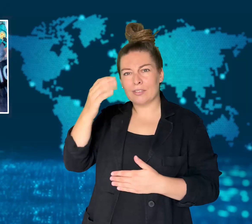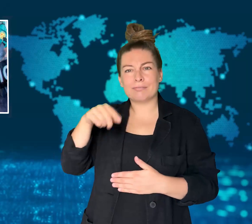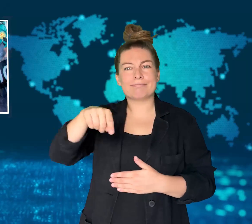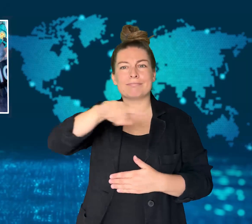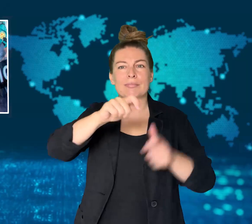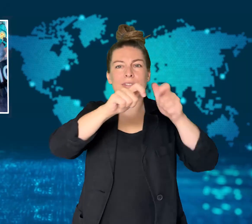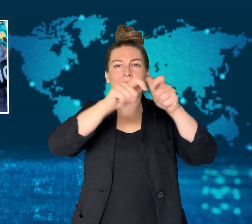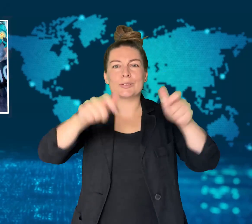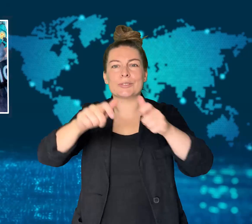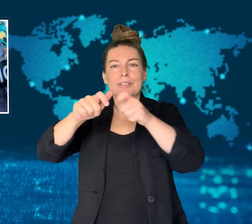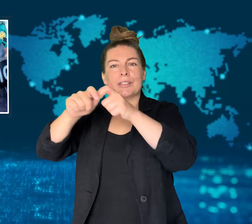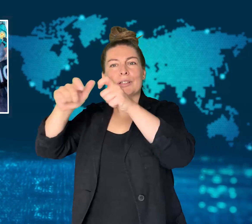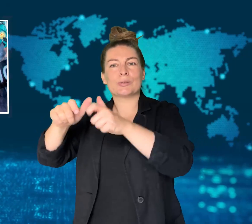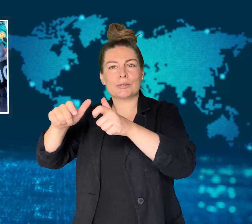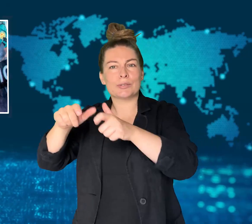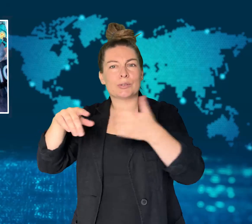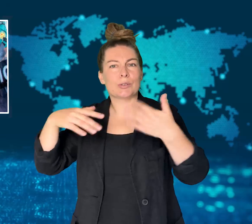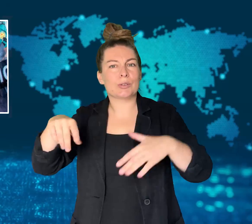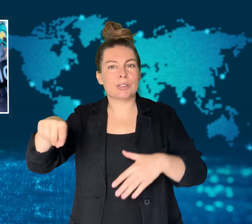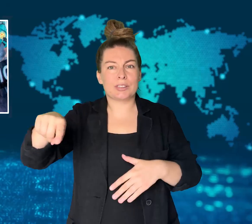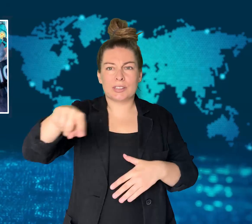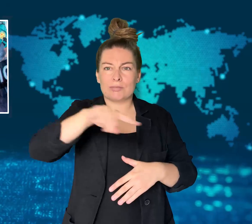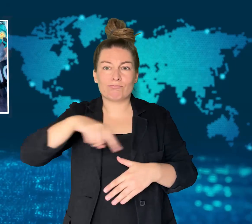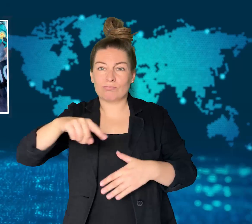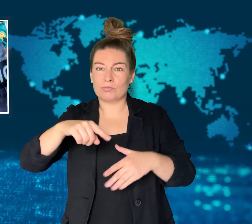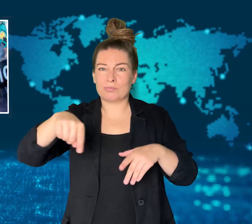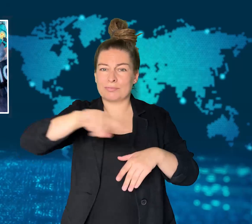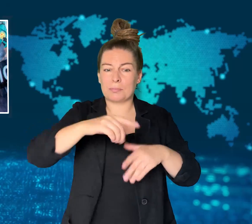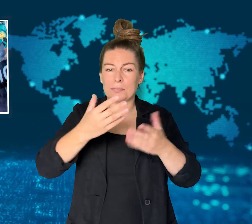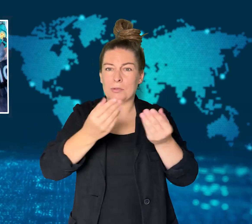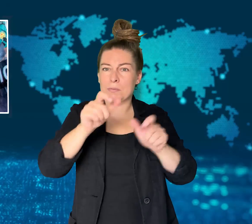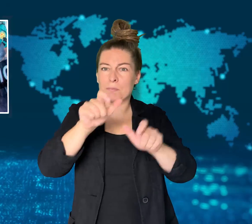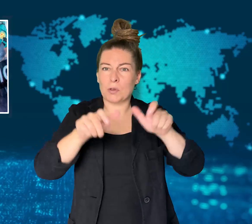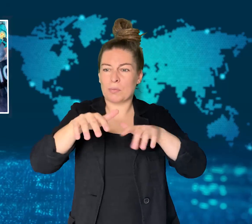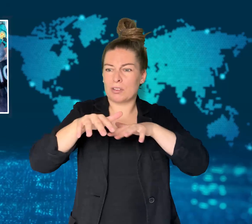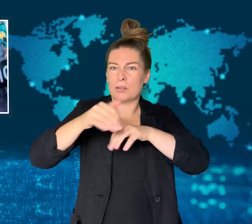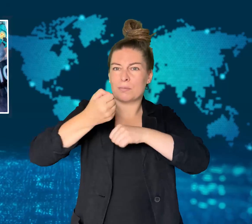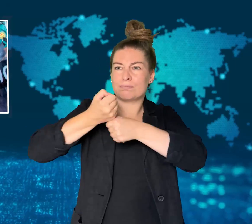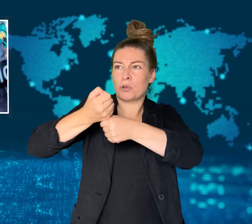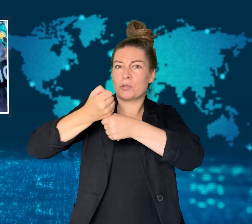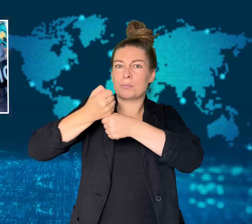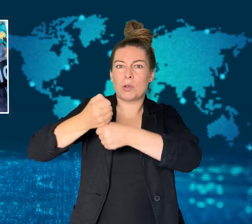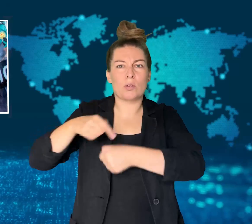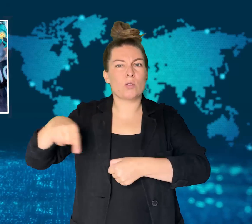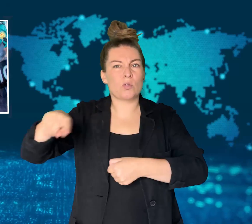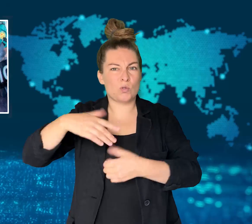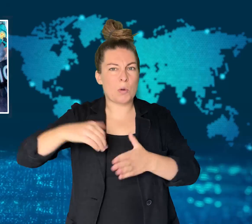As authorities violently respond to the protesters with tear gas